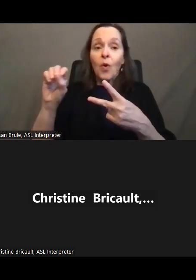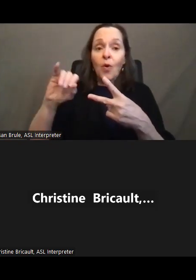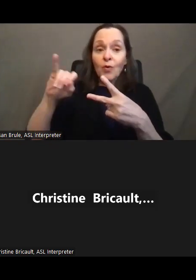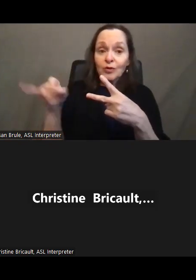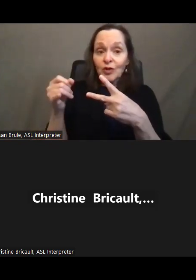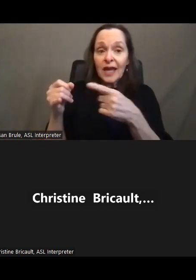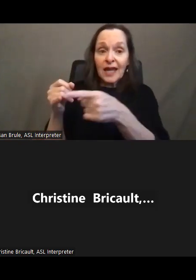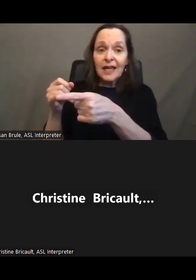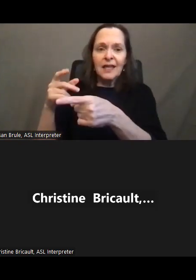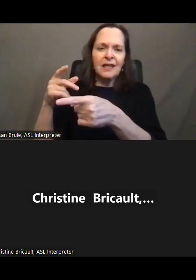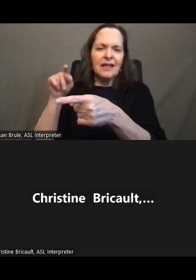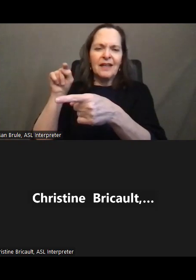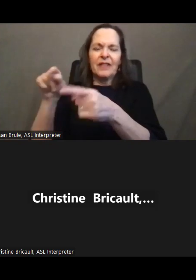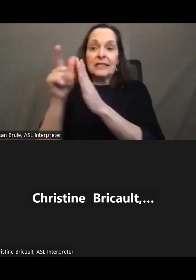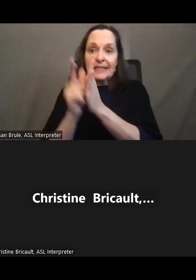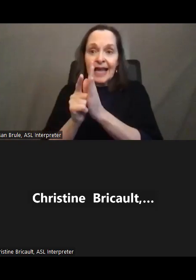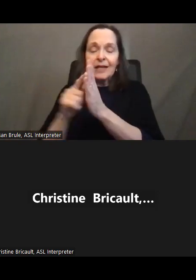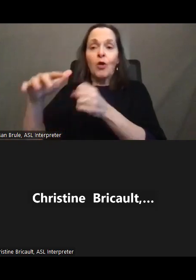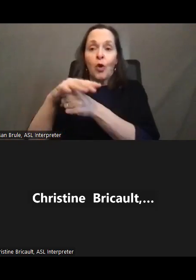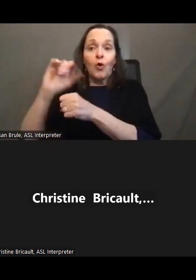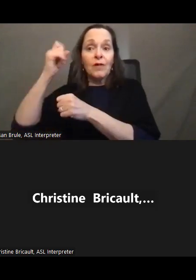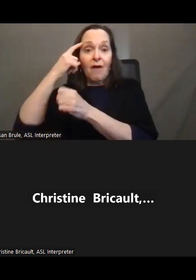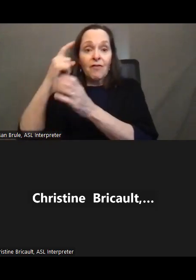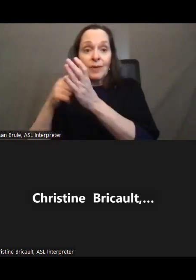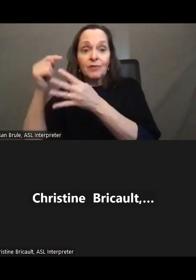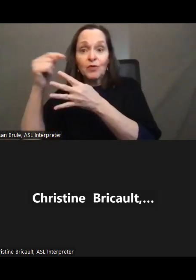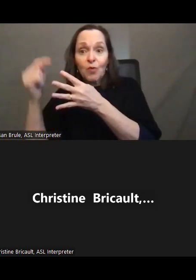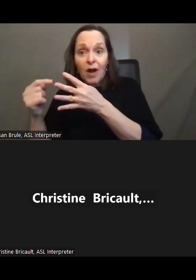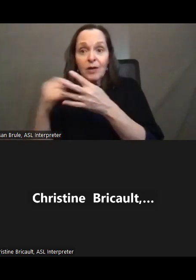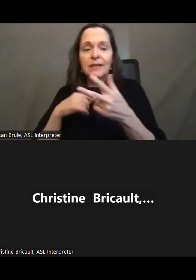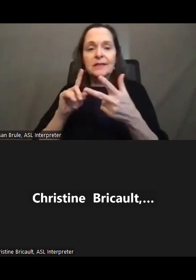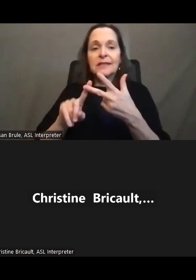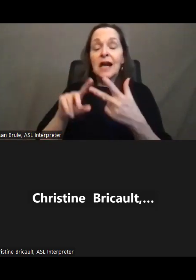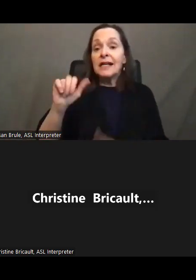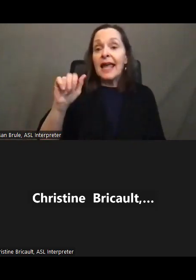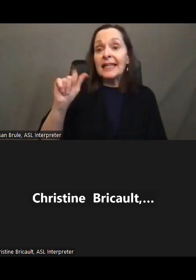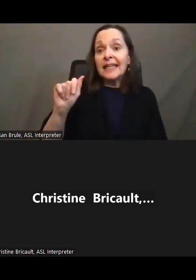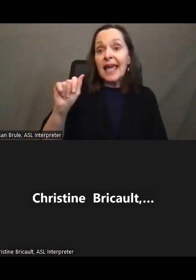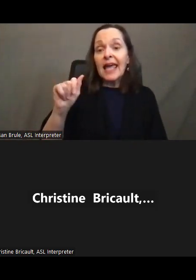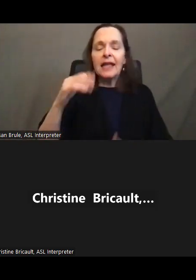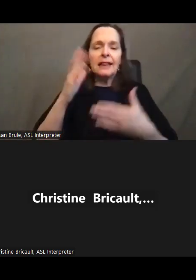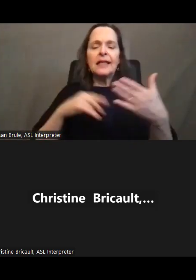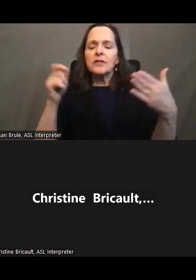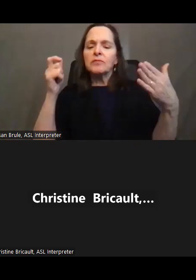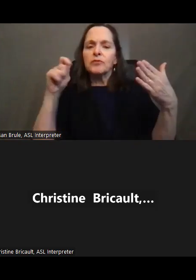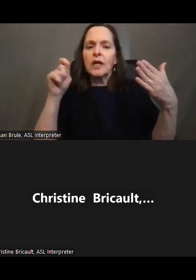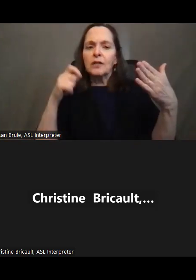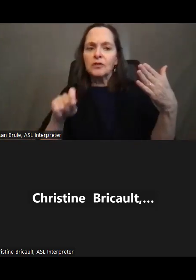I go to it all the time. We also have the ADA checklist for existing facilities.